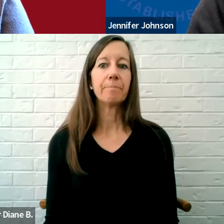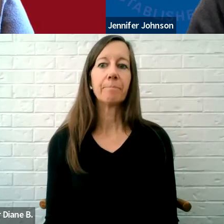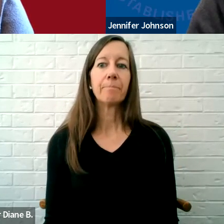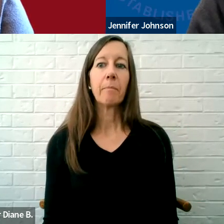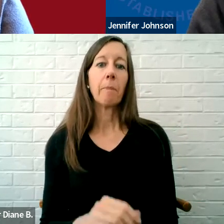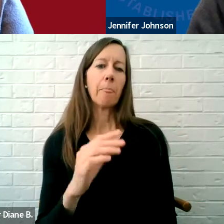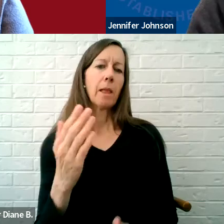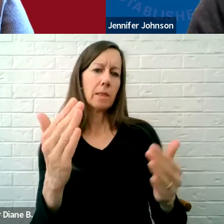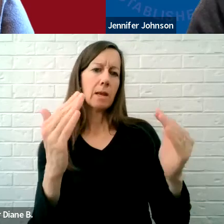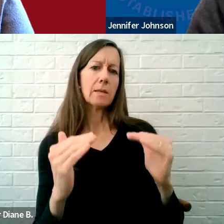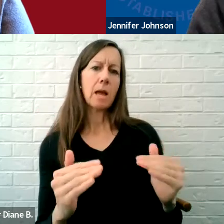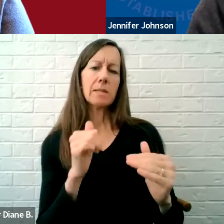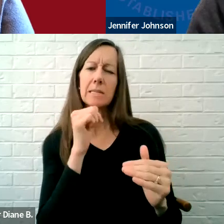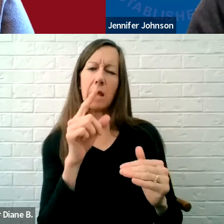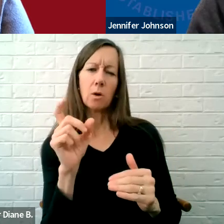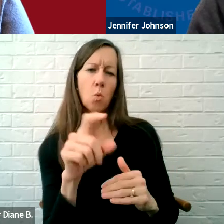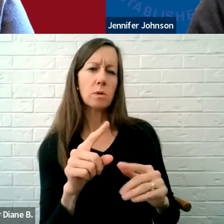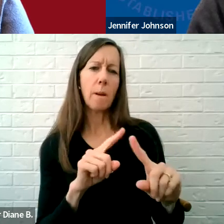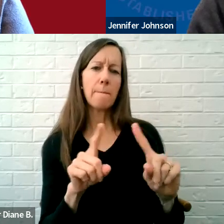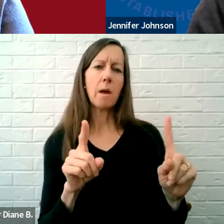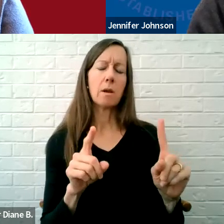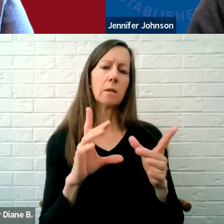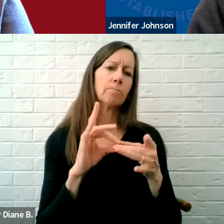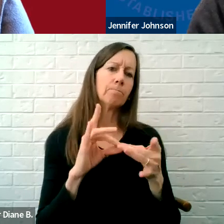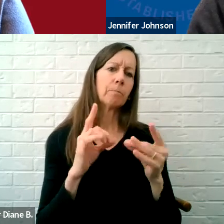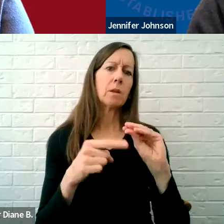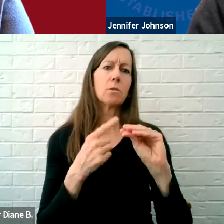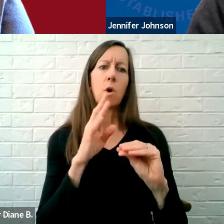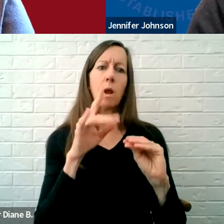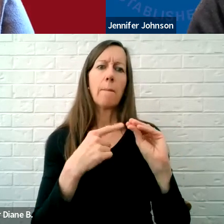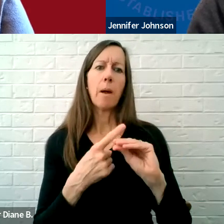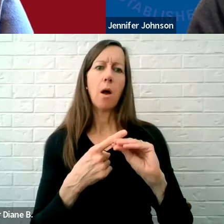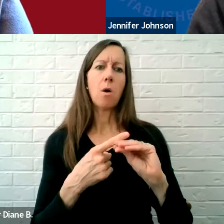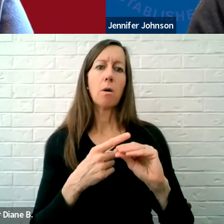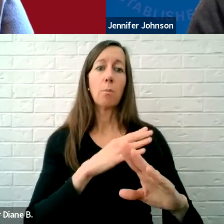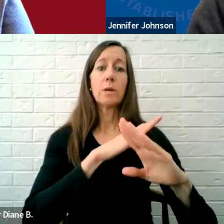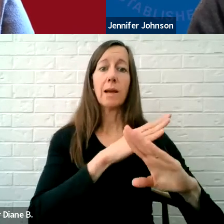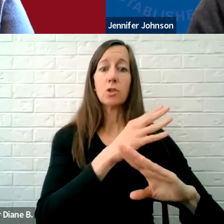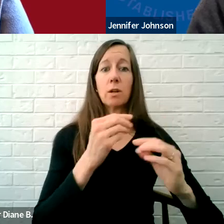I think it may be just referencing that protection, advocacy, agencies are viable